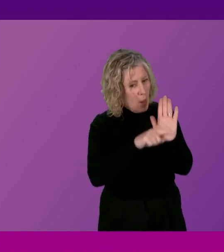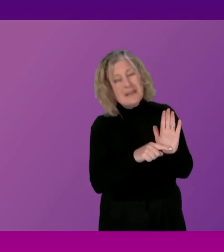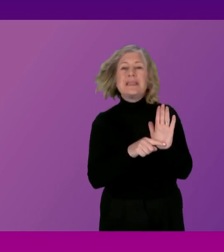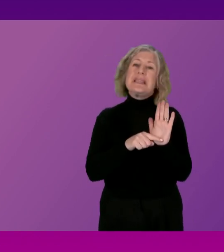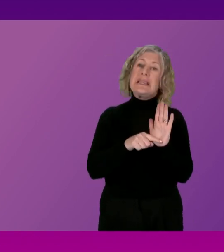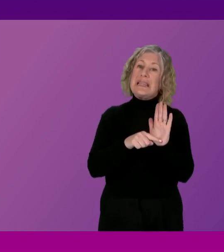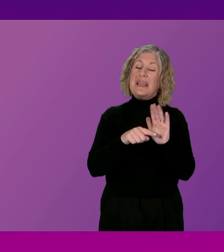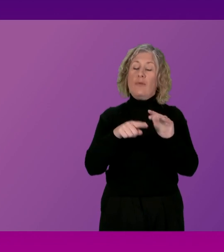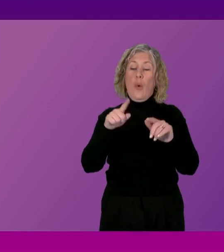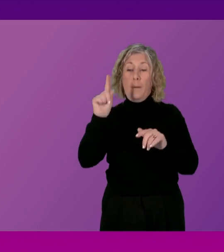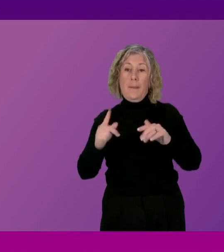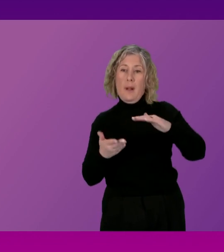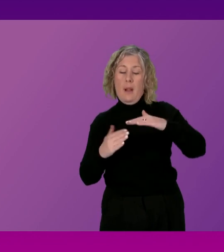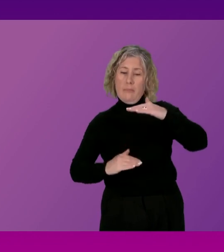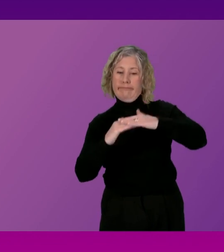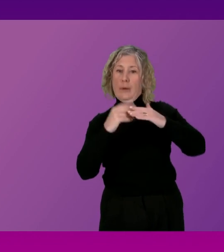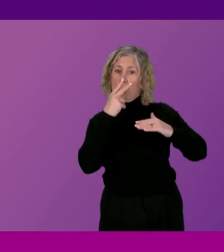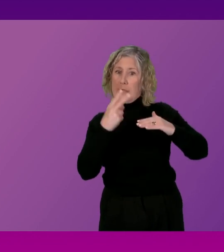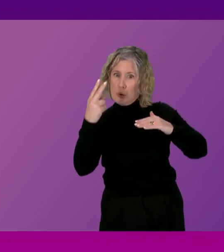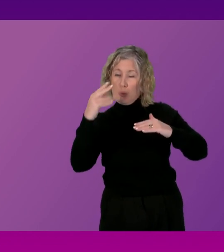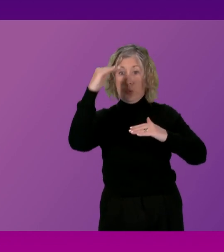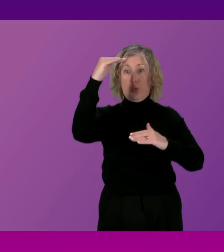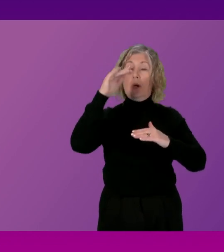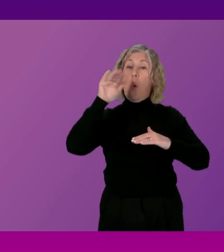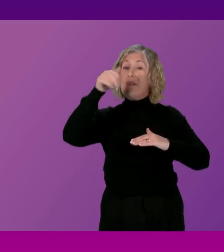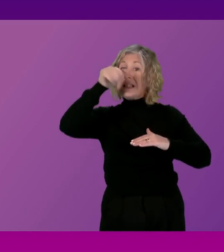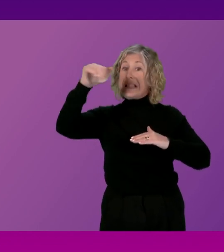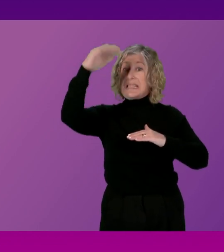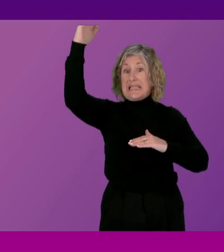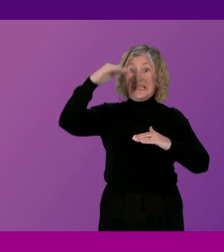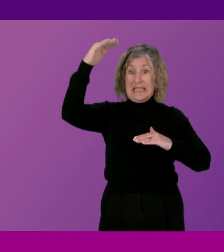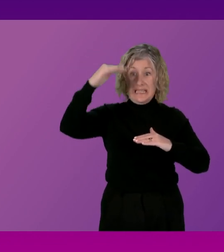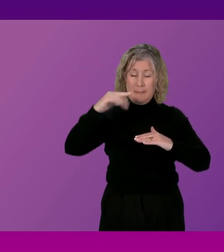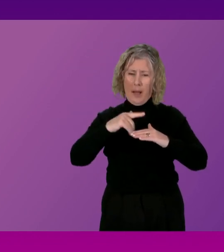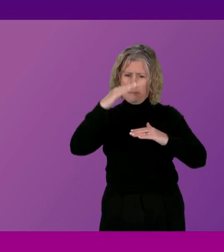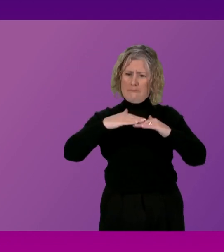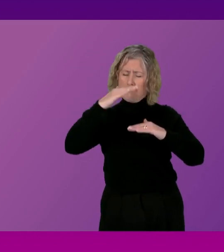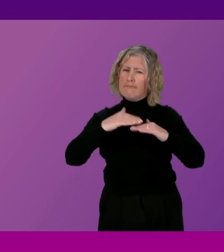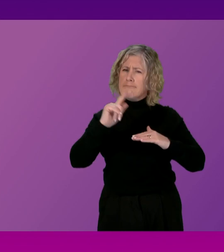are aged up to 22 and those who are over 60, people in the middle are finding it very difficult.